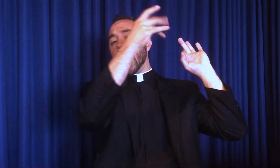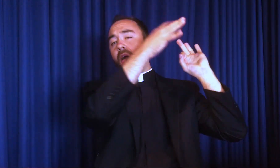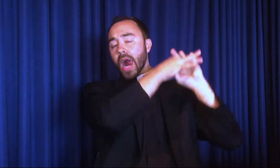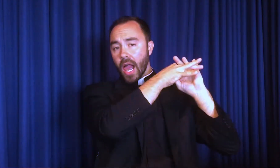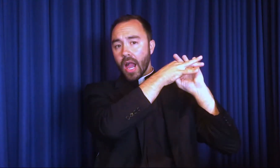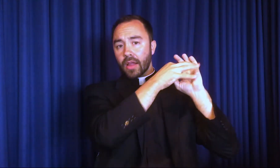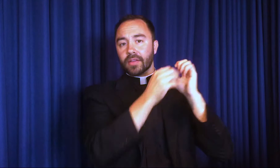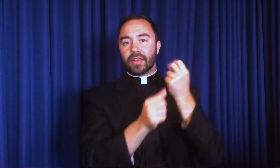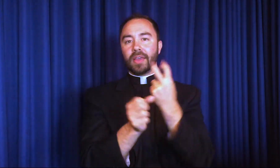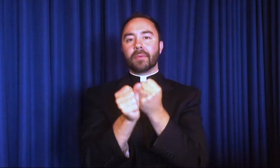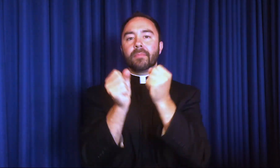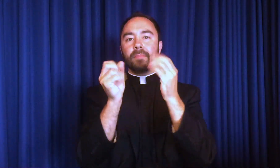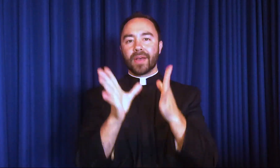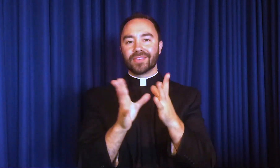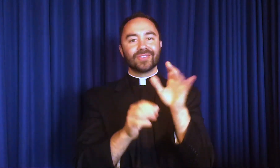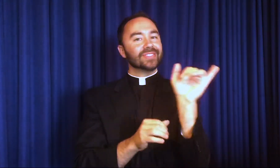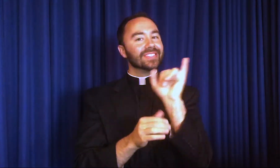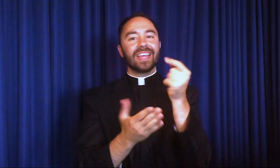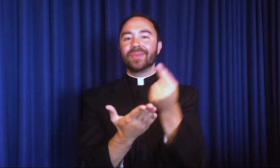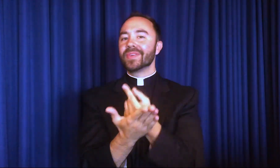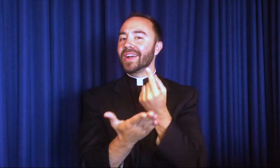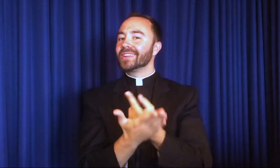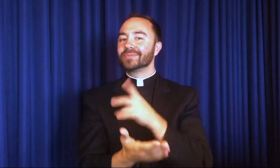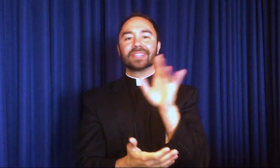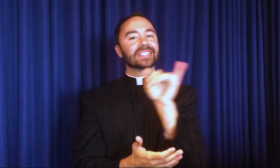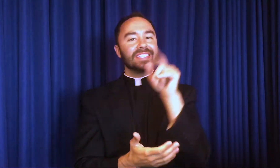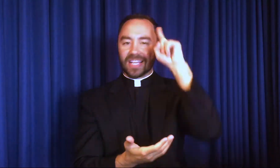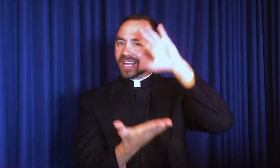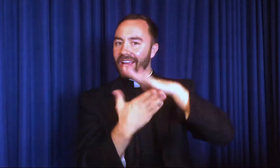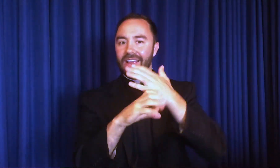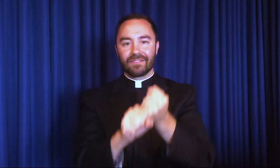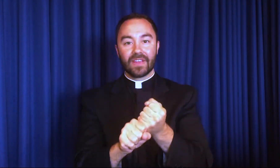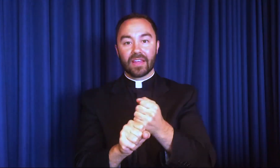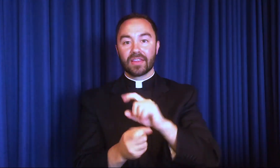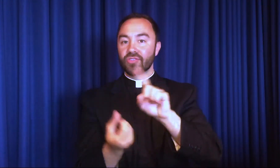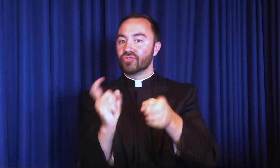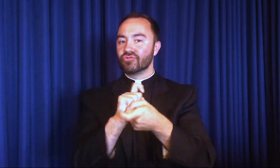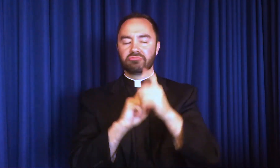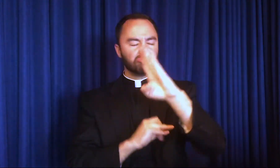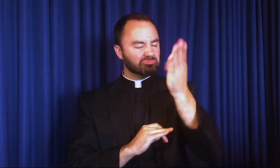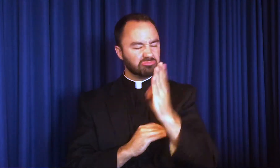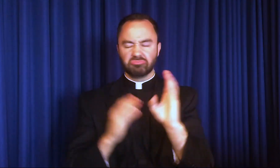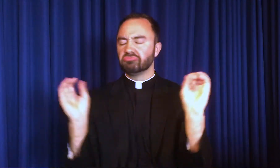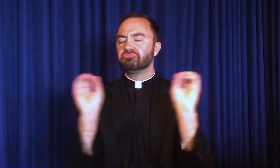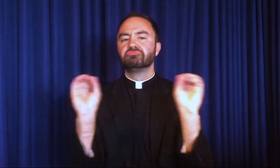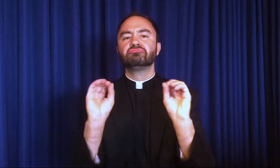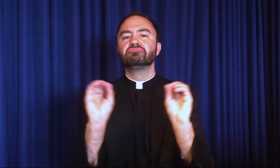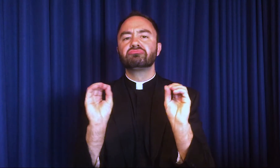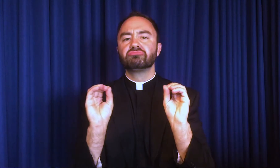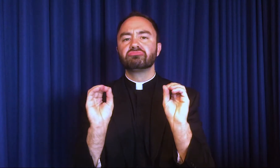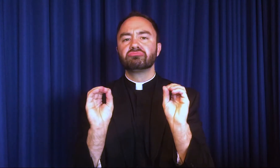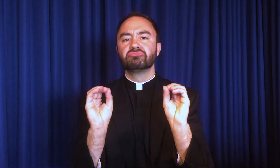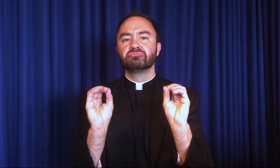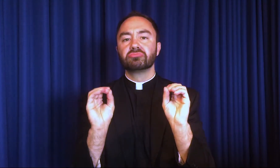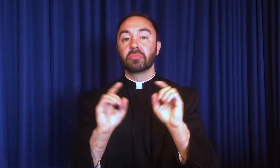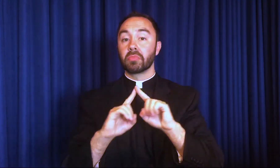the church's belief comes from the Apostles she didn't invent the faith but she had received it from the Apostles